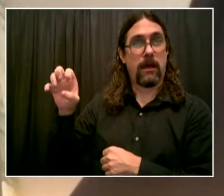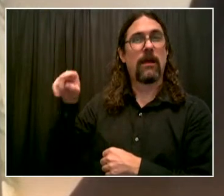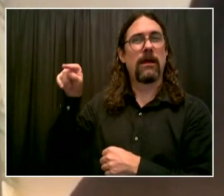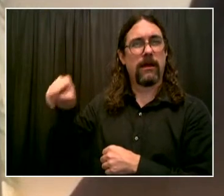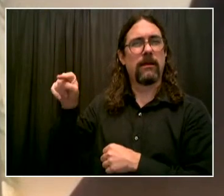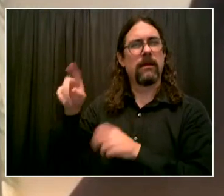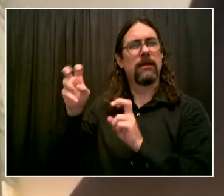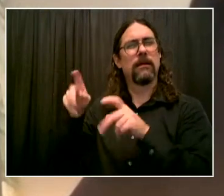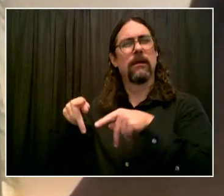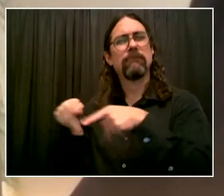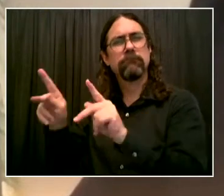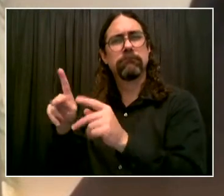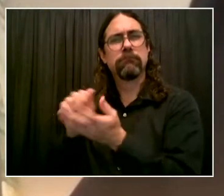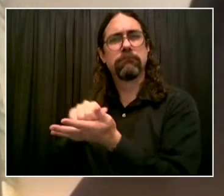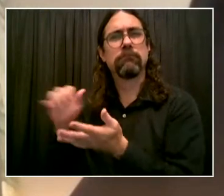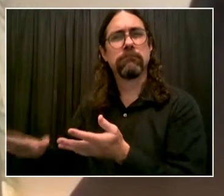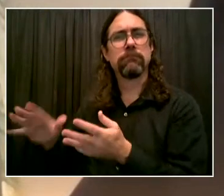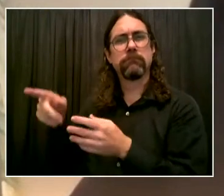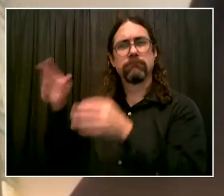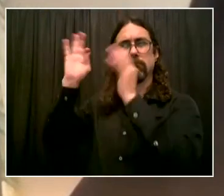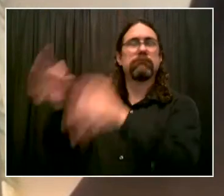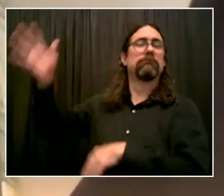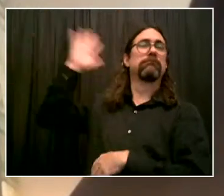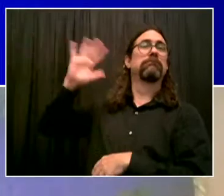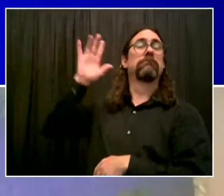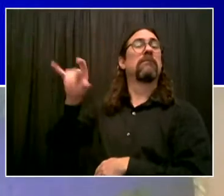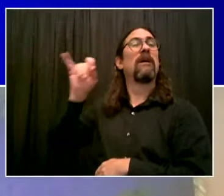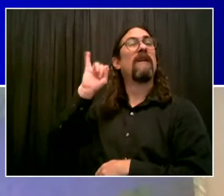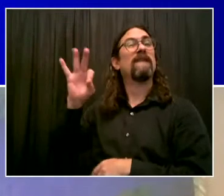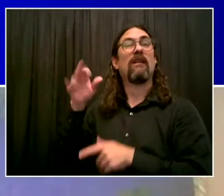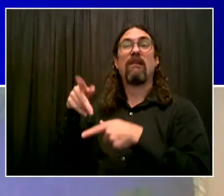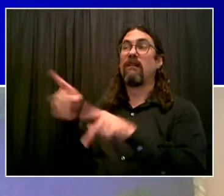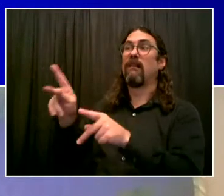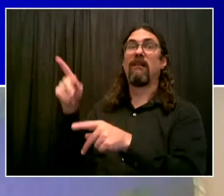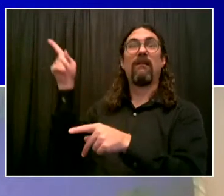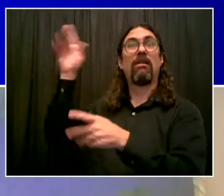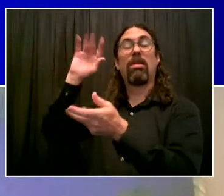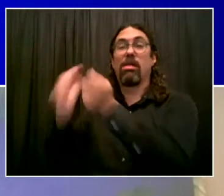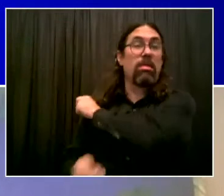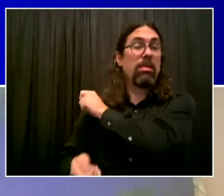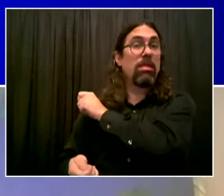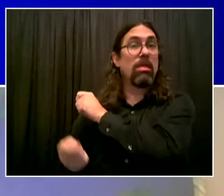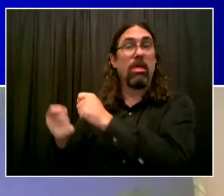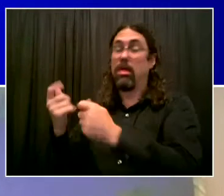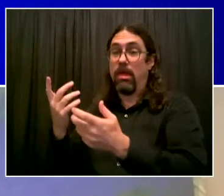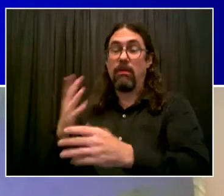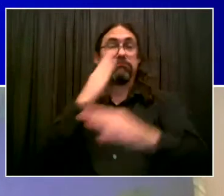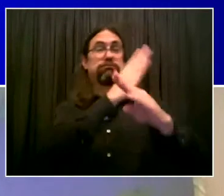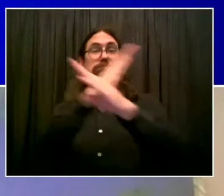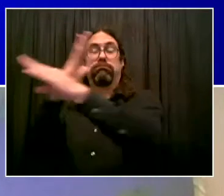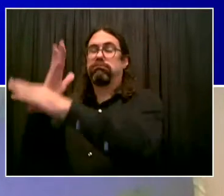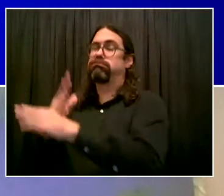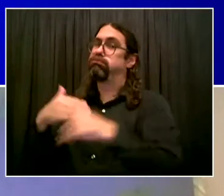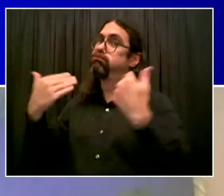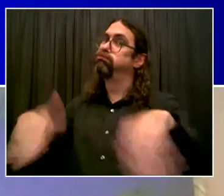ARE OF WHERE THIS IS GOING. WE HAVE GOT TO SHOW SOLIDARITY. WE'VE GOT TO GET